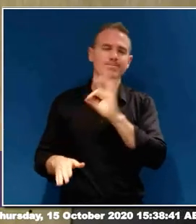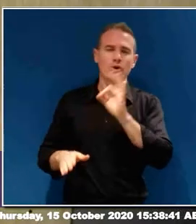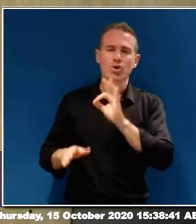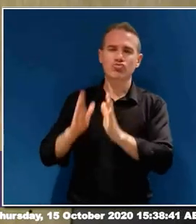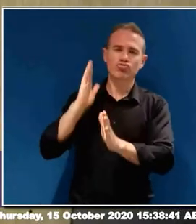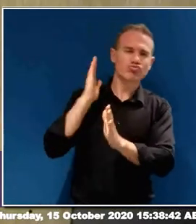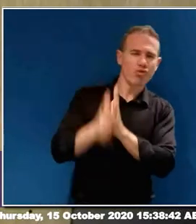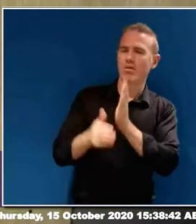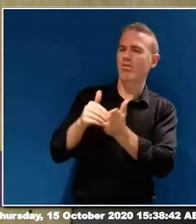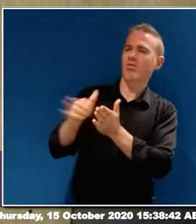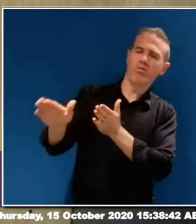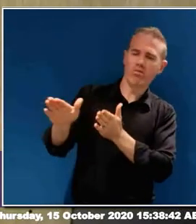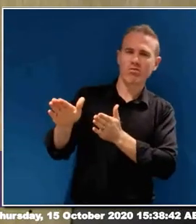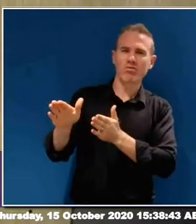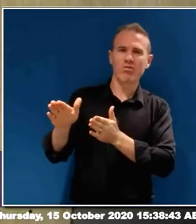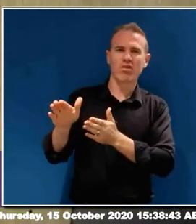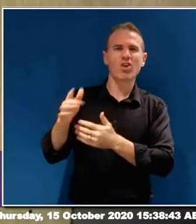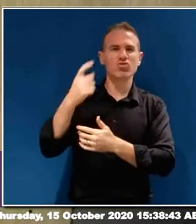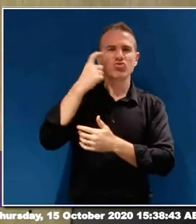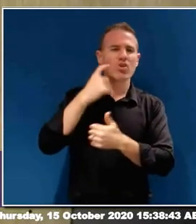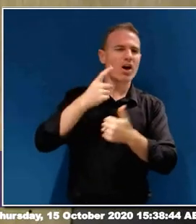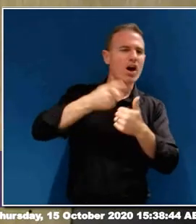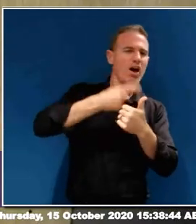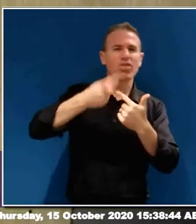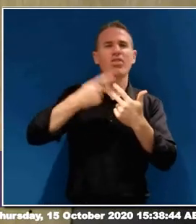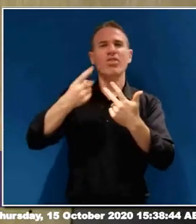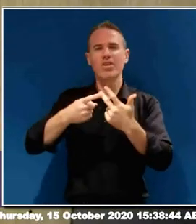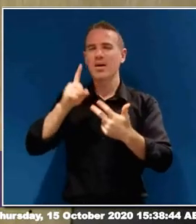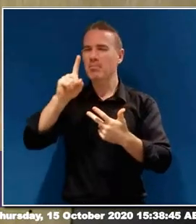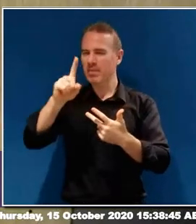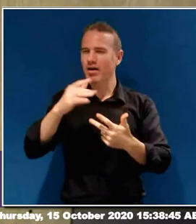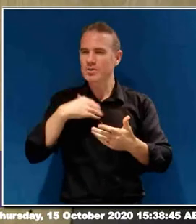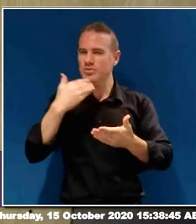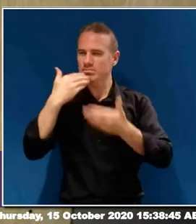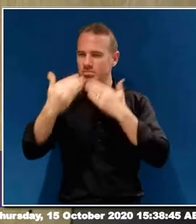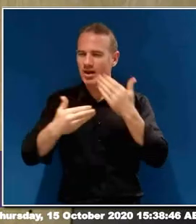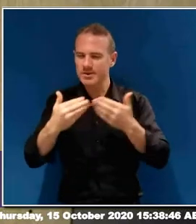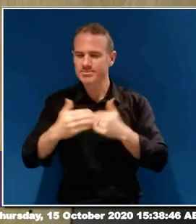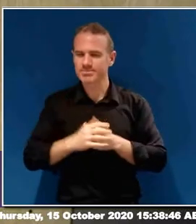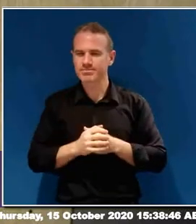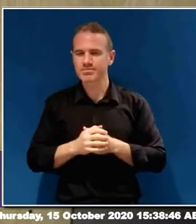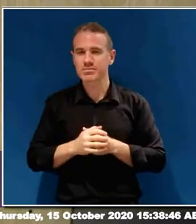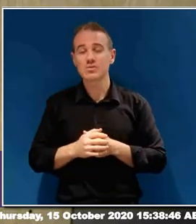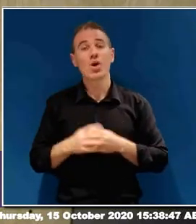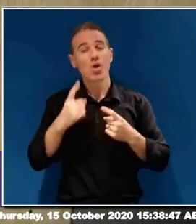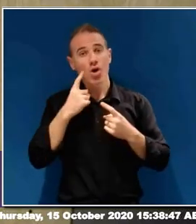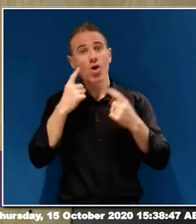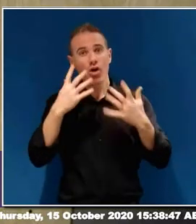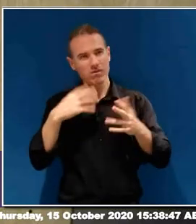So, typically, as I mentioned before, there's a pattern of escalation, where